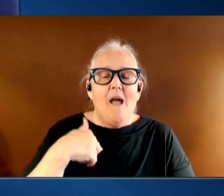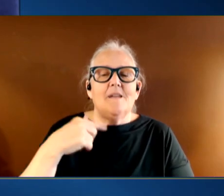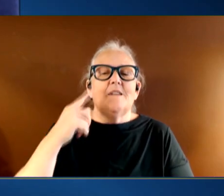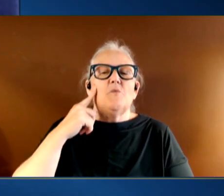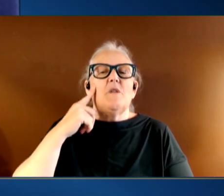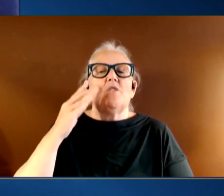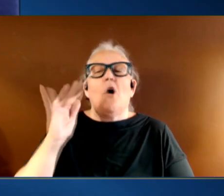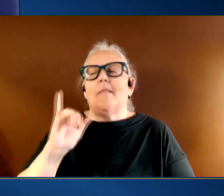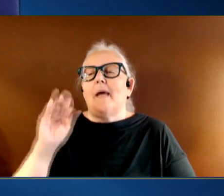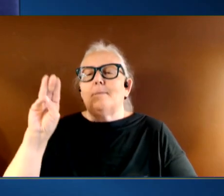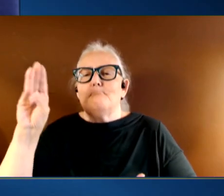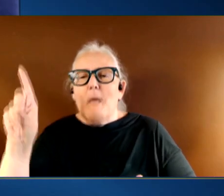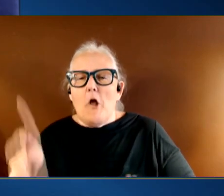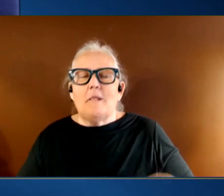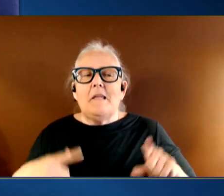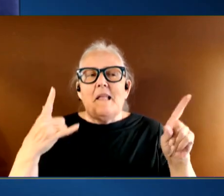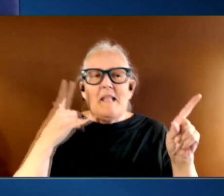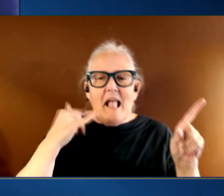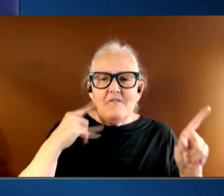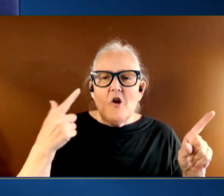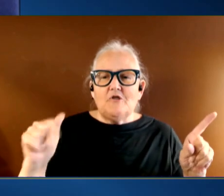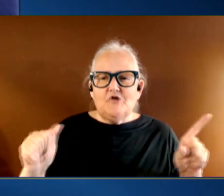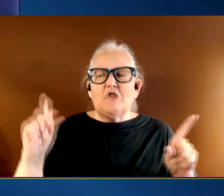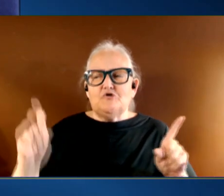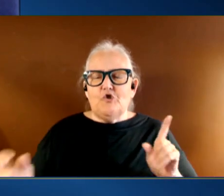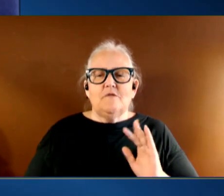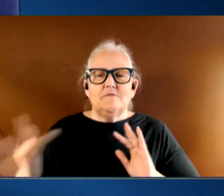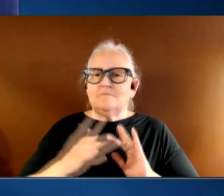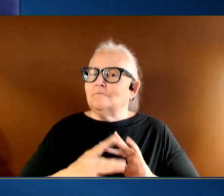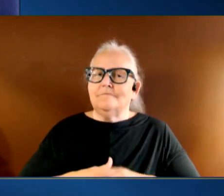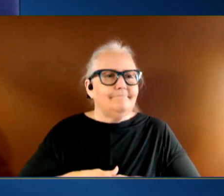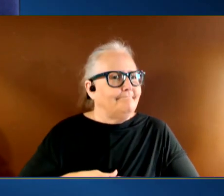California, Georgia, to reach out to us. But it was the people that we least expected,